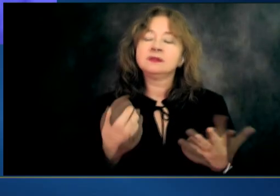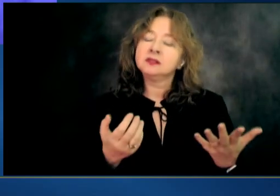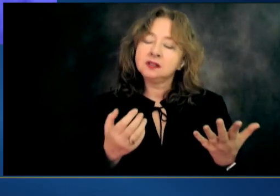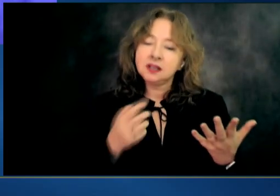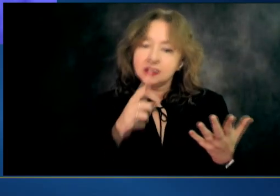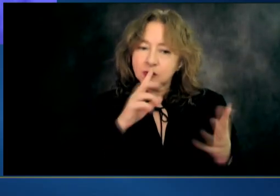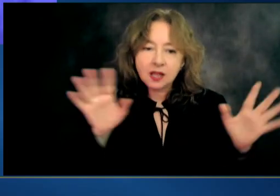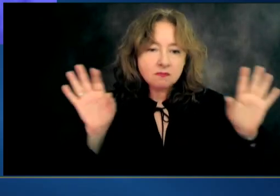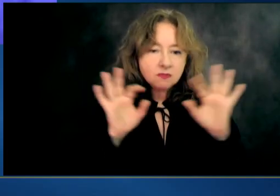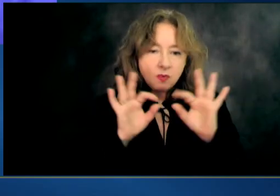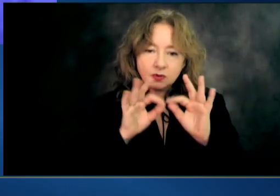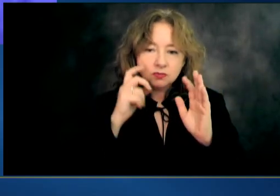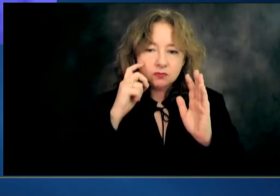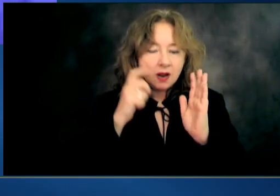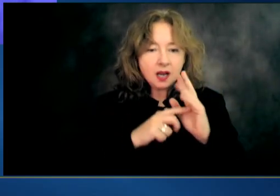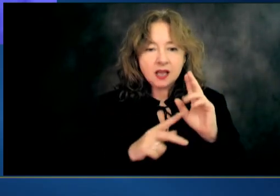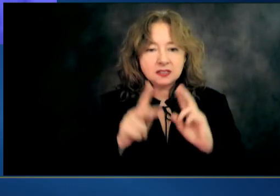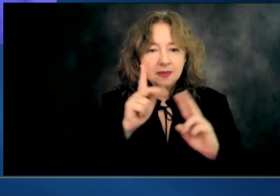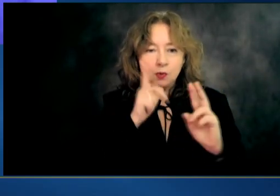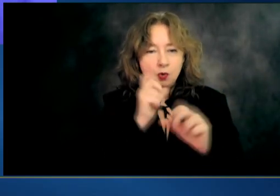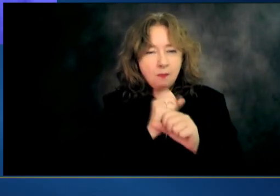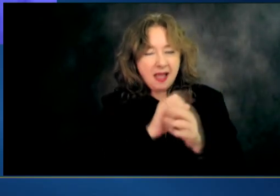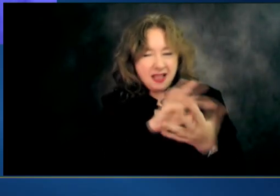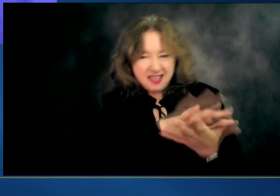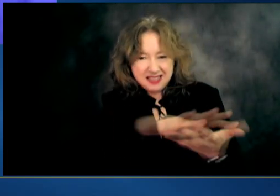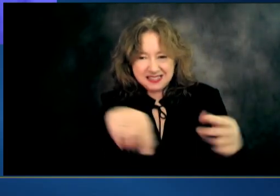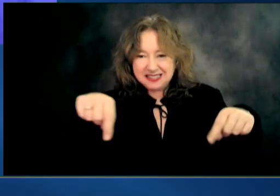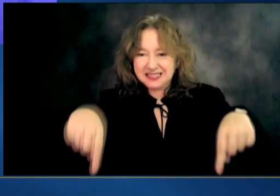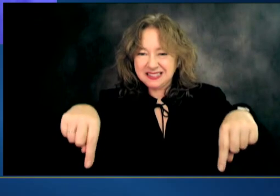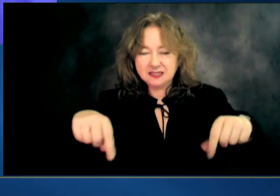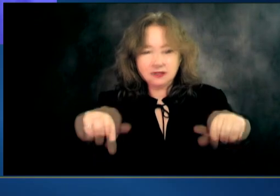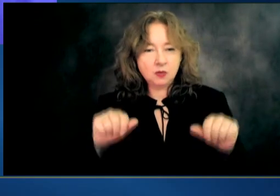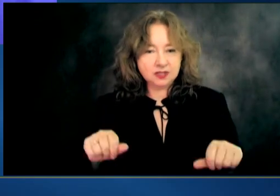people who have made this possible. I want to make sure that you know some of the people that